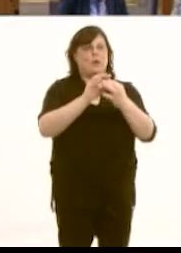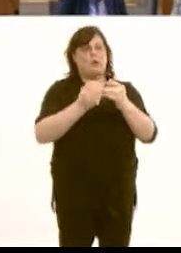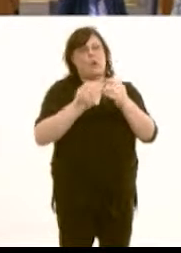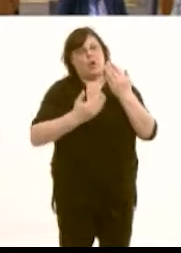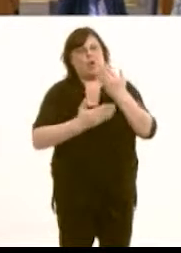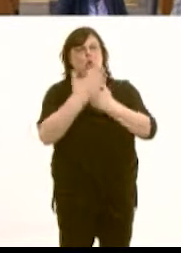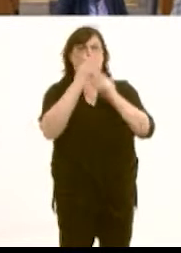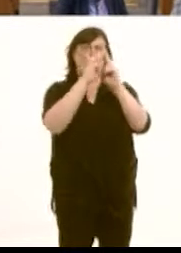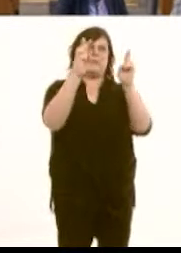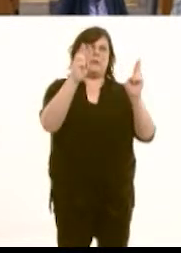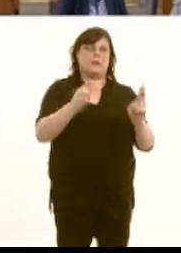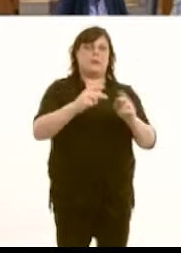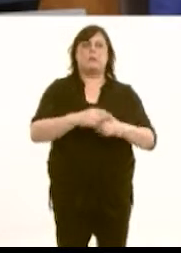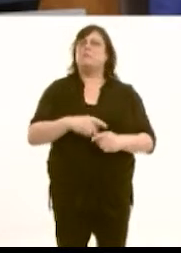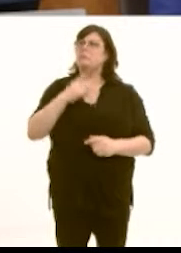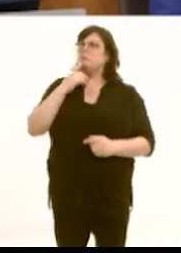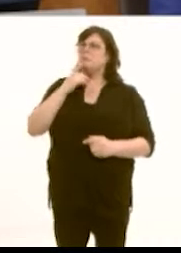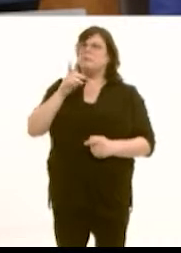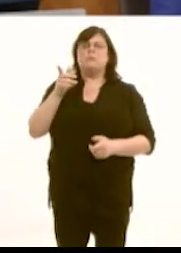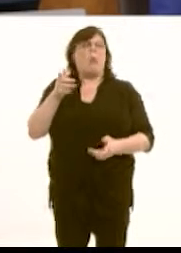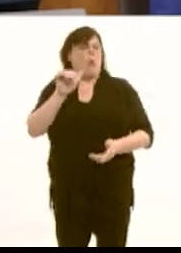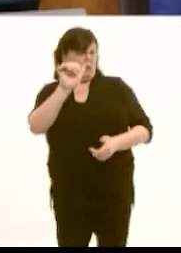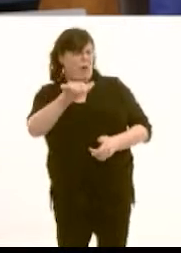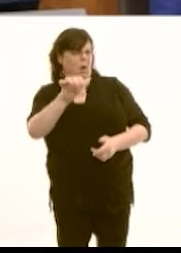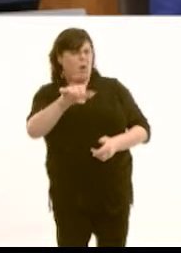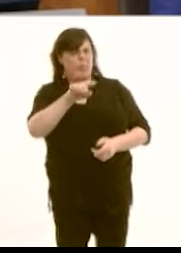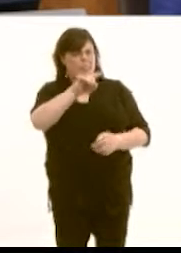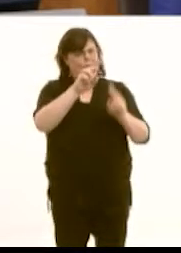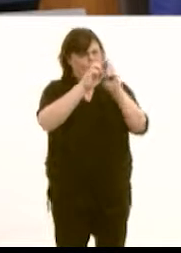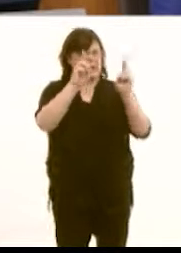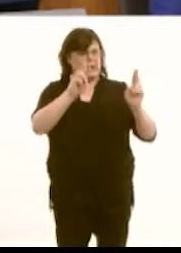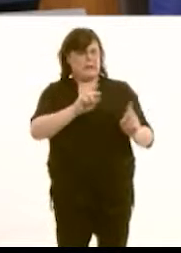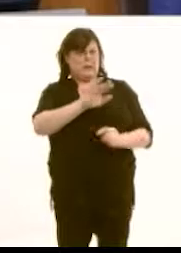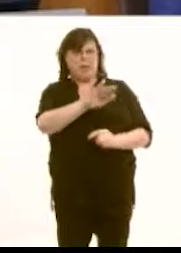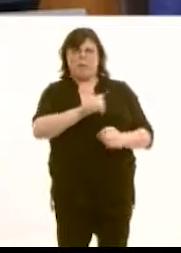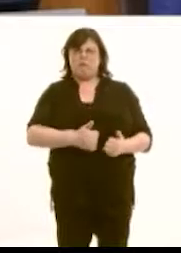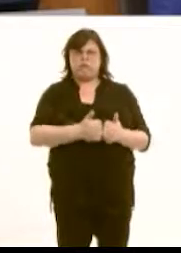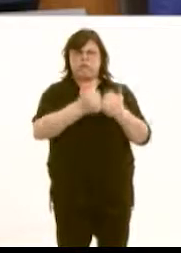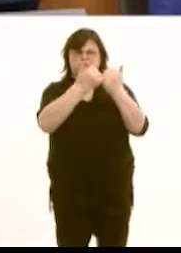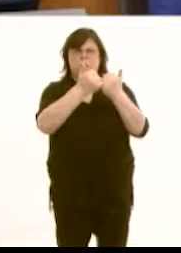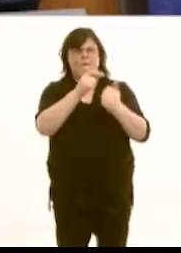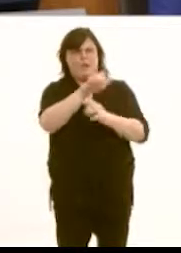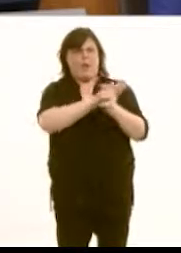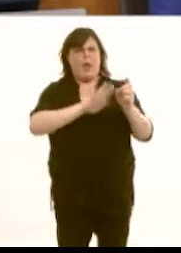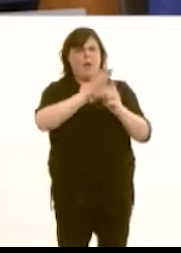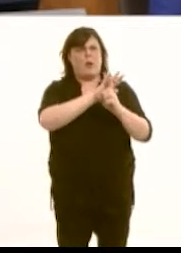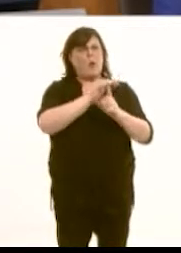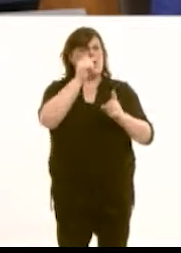The development itself is an excellent development for Cardigan. The outline business case was approved in June last year, and the health board is now